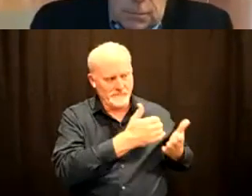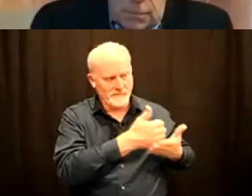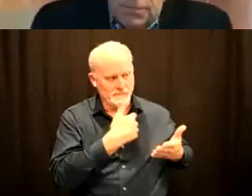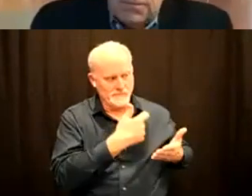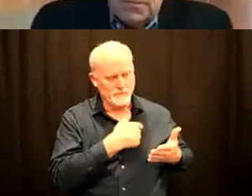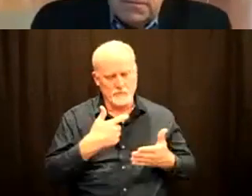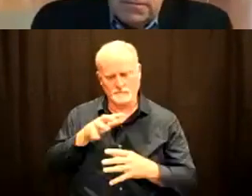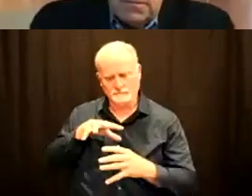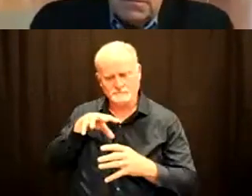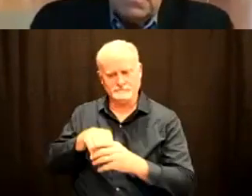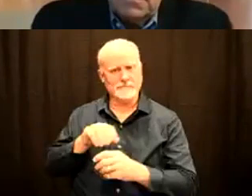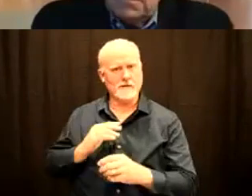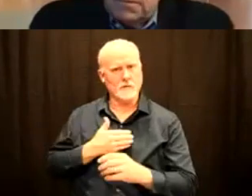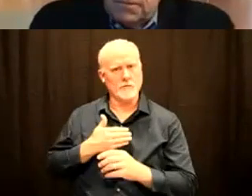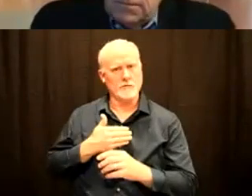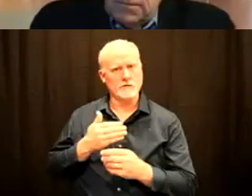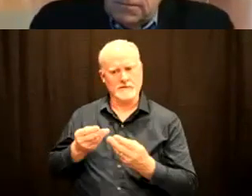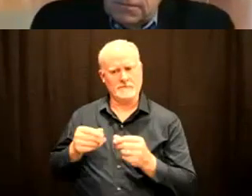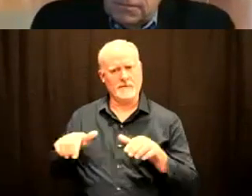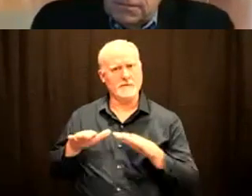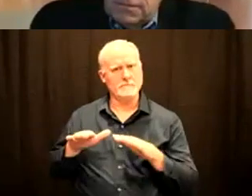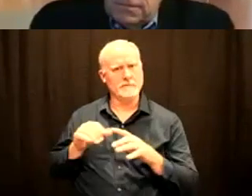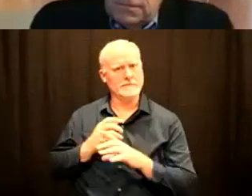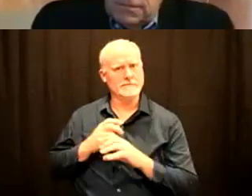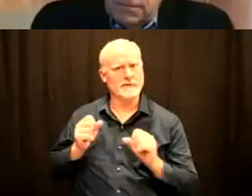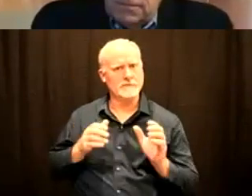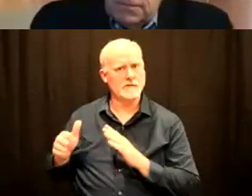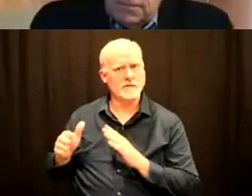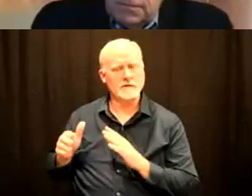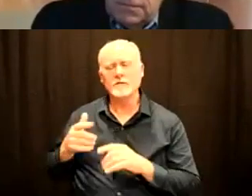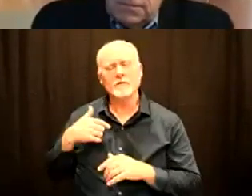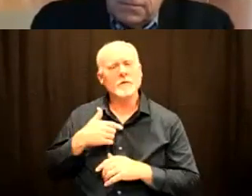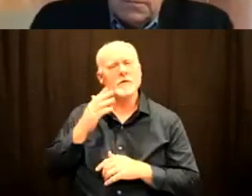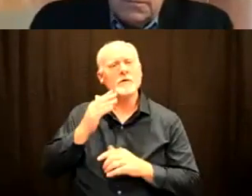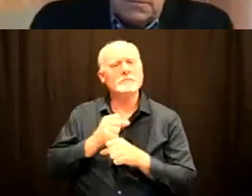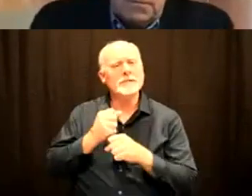plan and we will continue to make evidence-based decisions to guide our activity